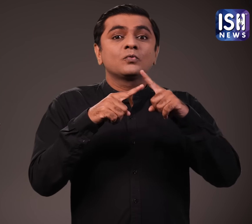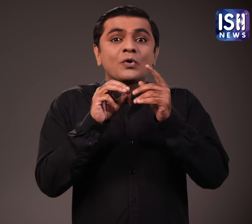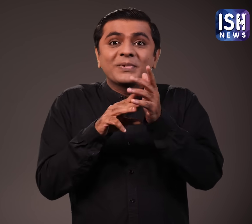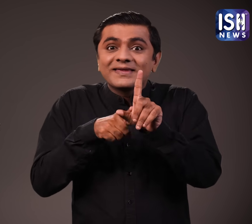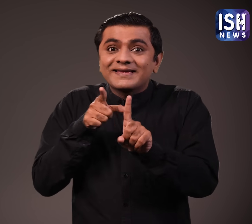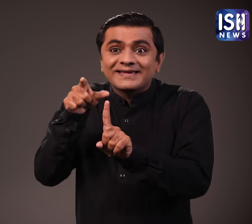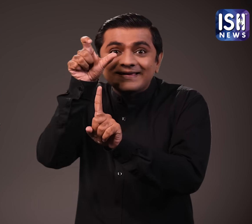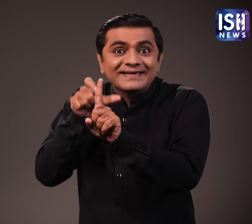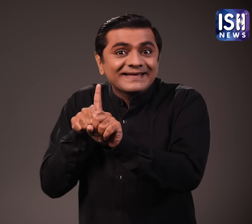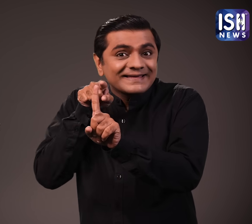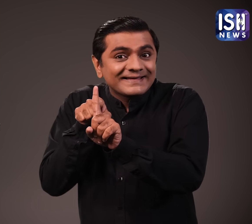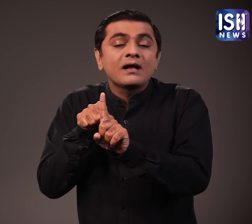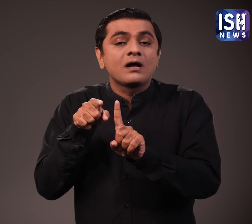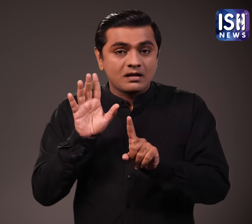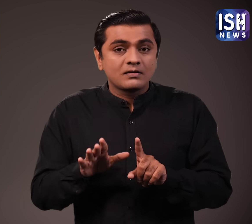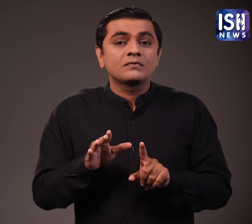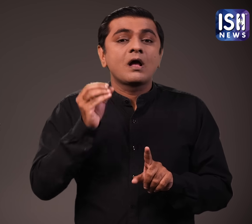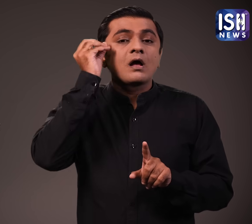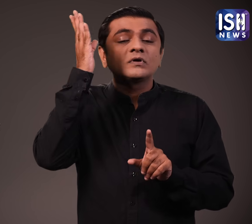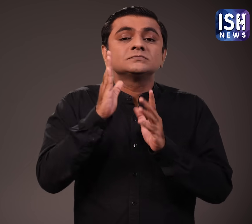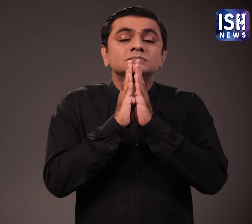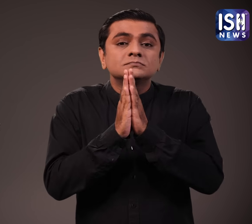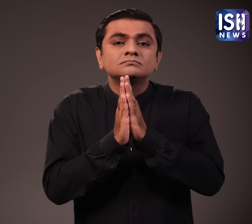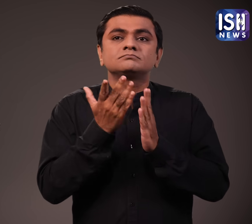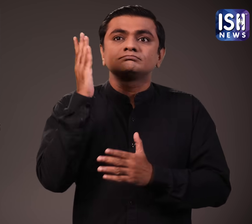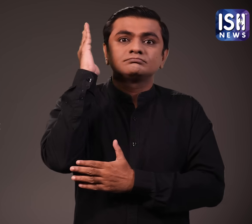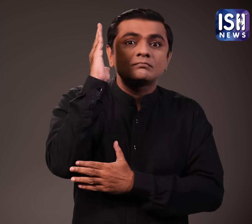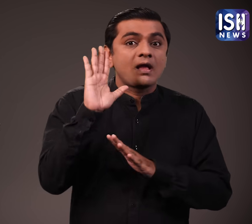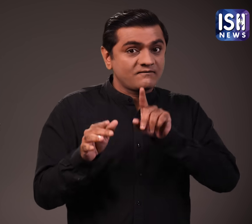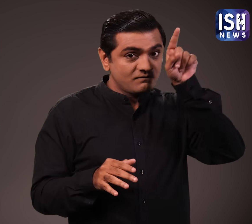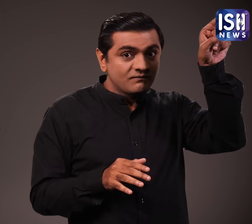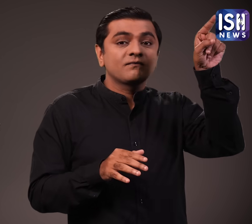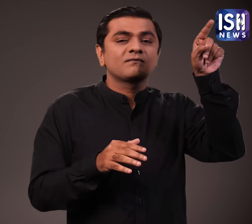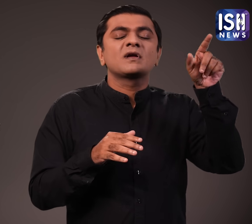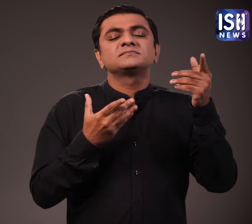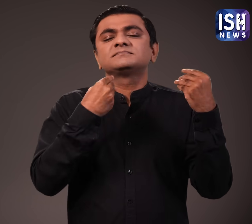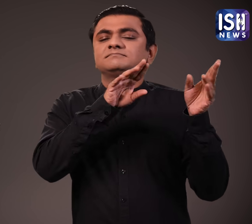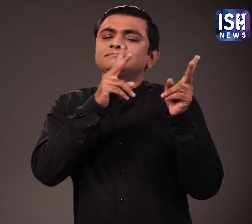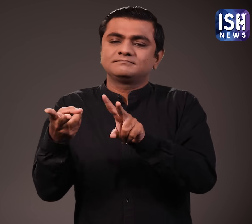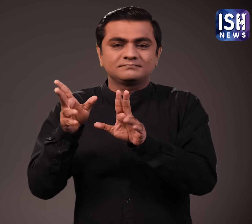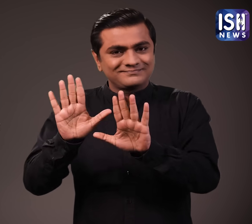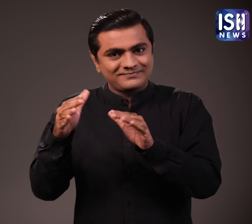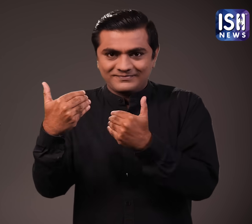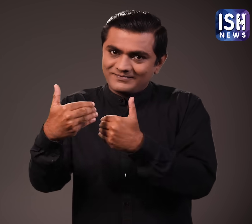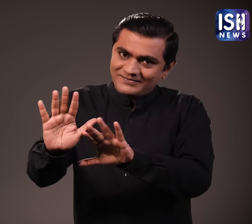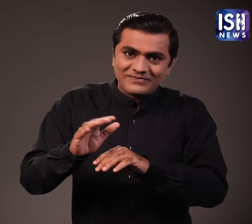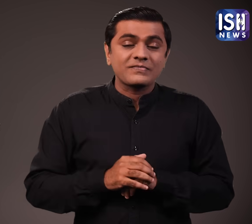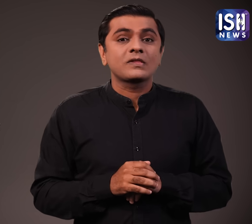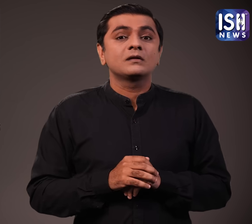Yeye was a pentecostal minister in Nigeria.